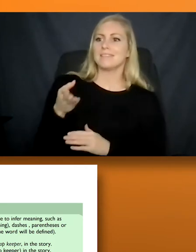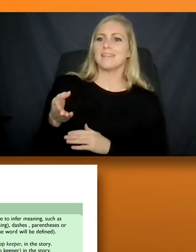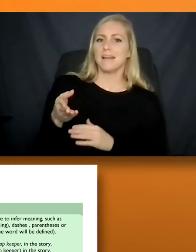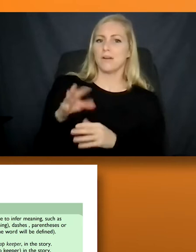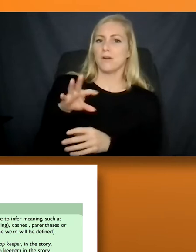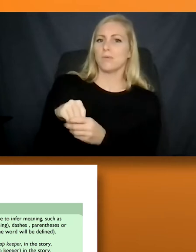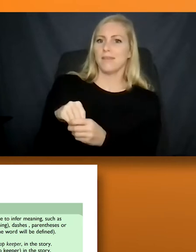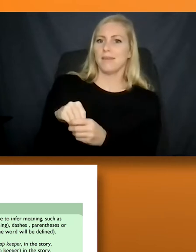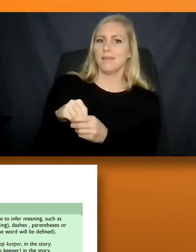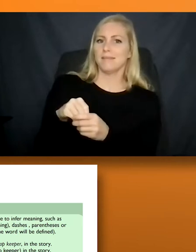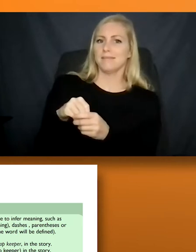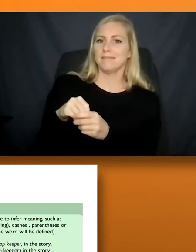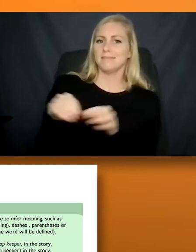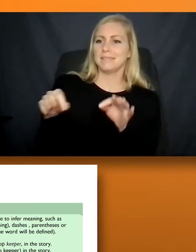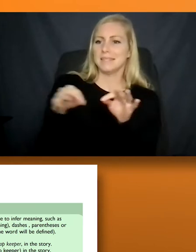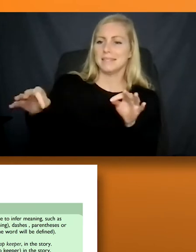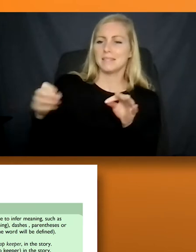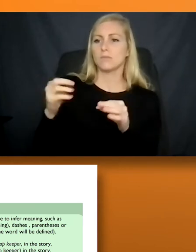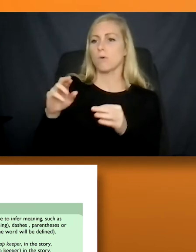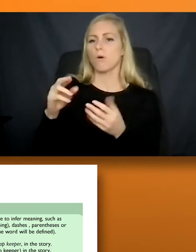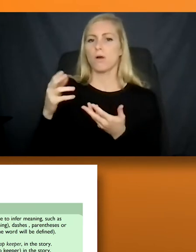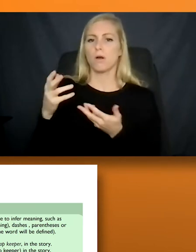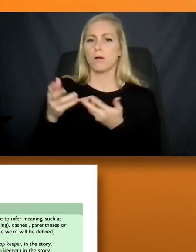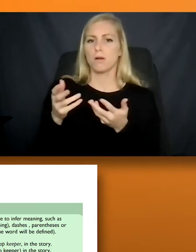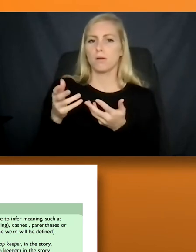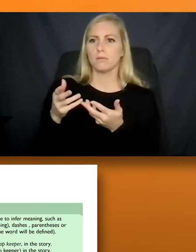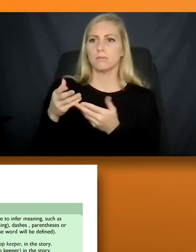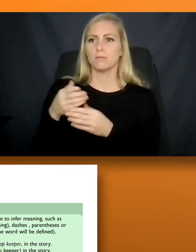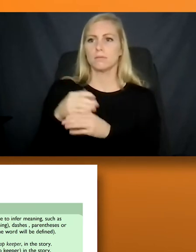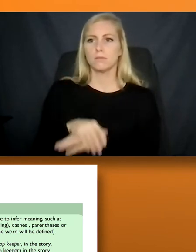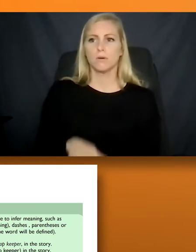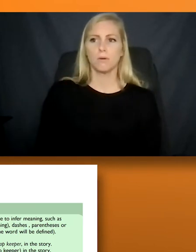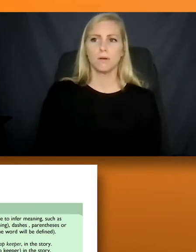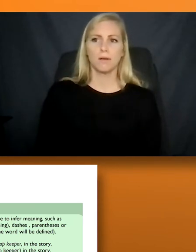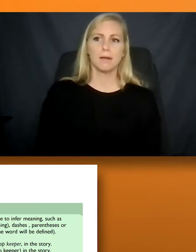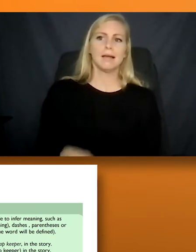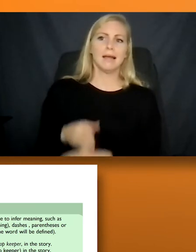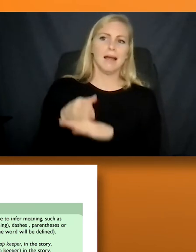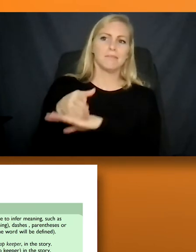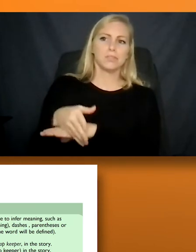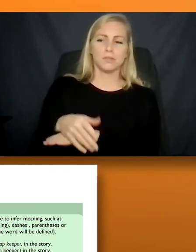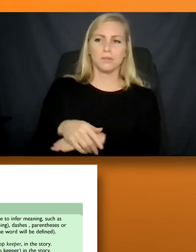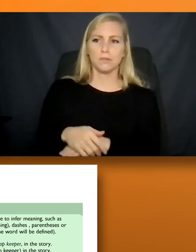within that punctuation after that punctuation?